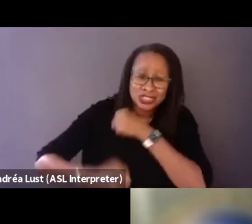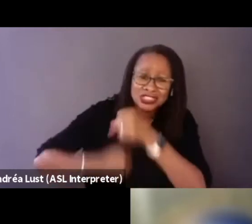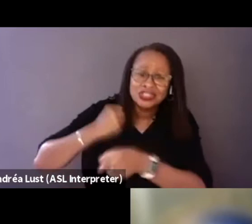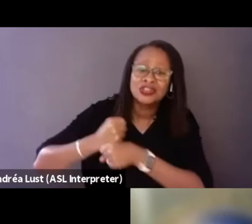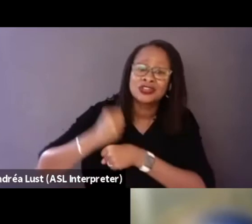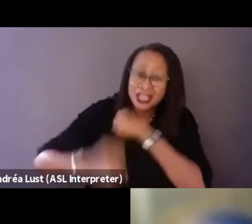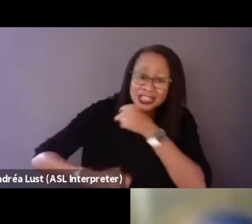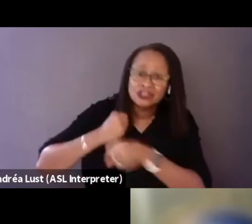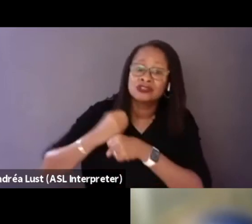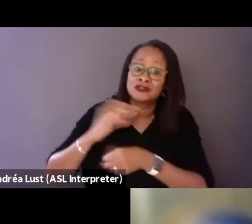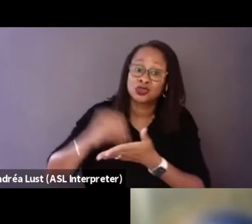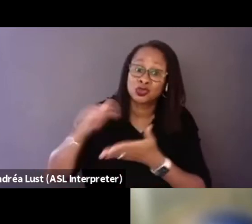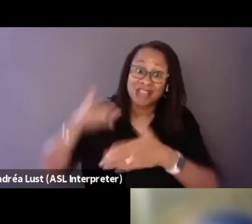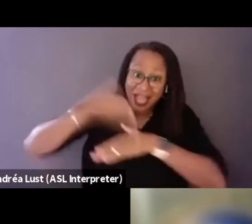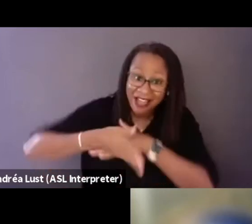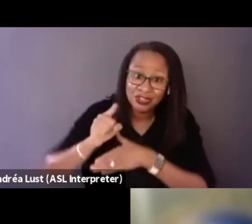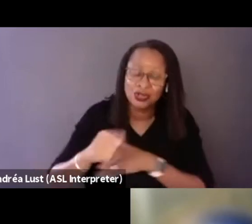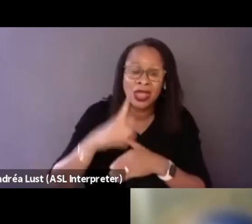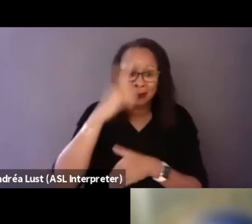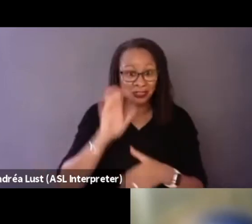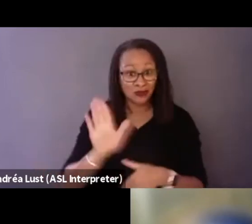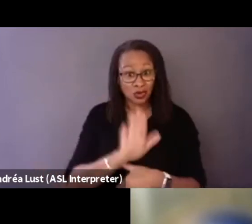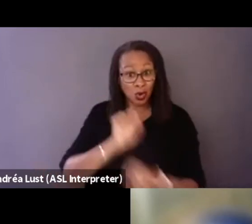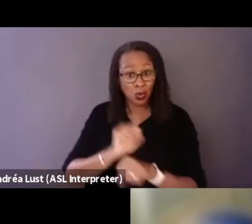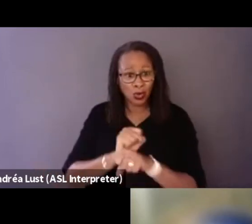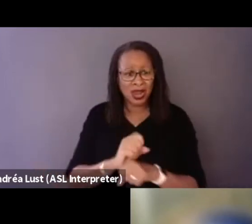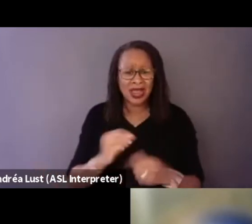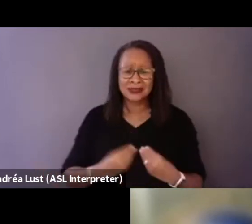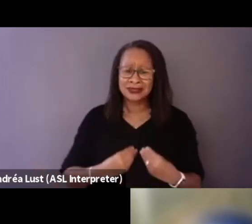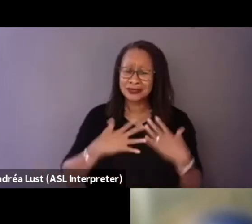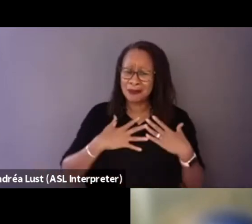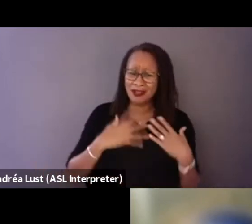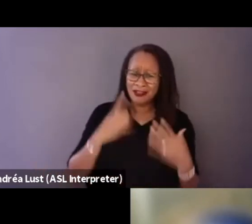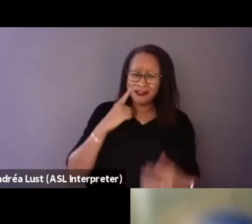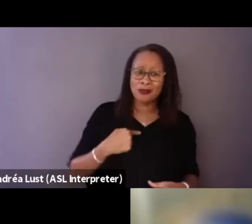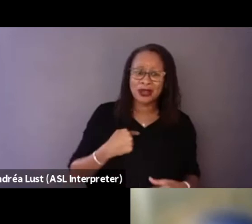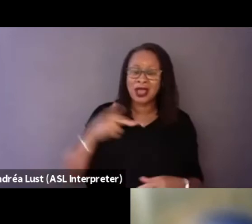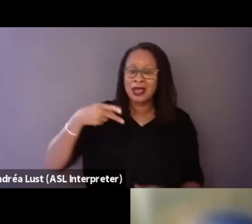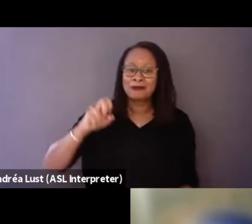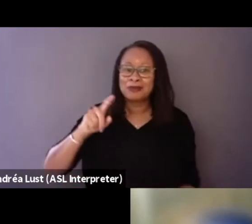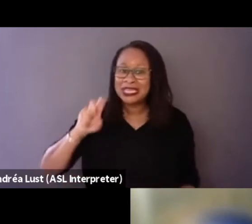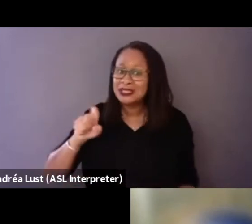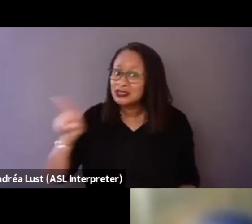And it will be because of the work that you all did. It was so inspiring to me. Pete, you can probably talk to them a little bit more